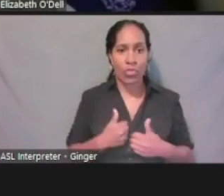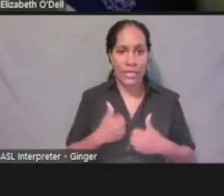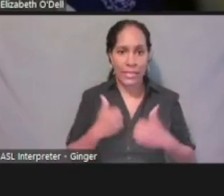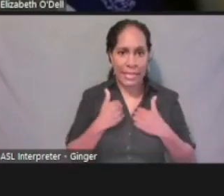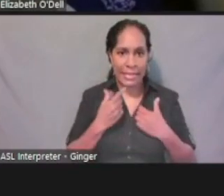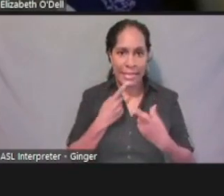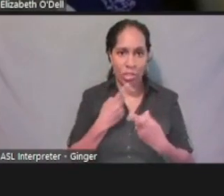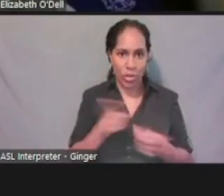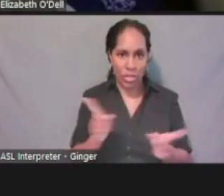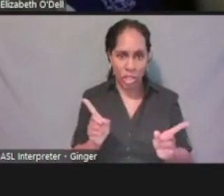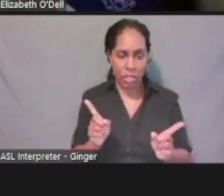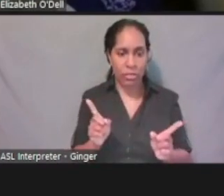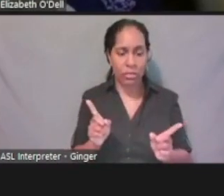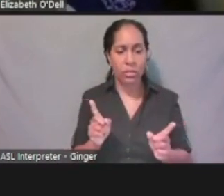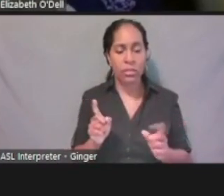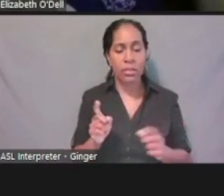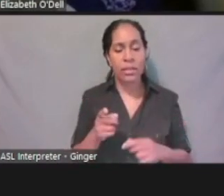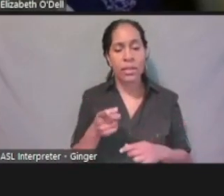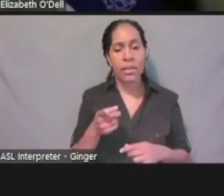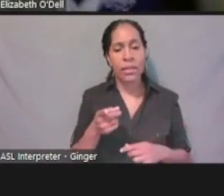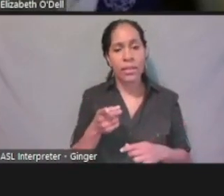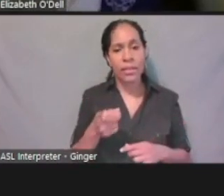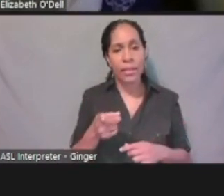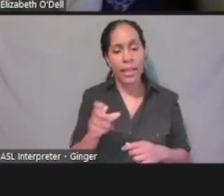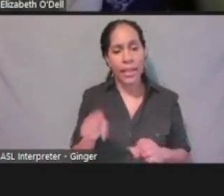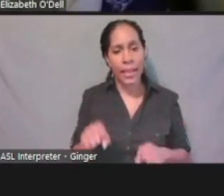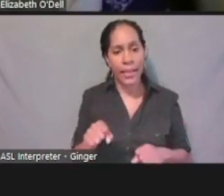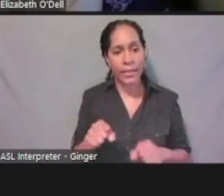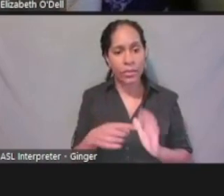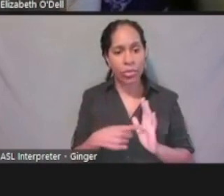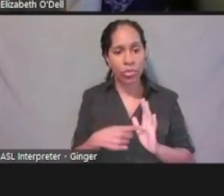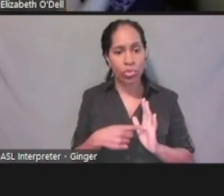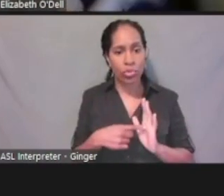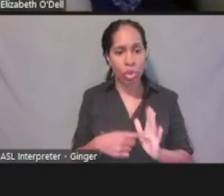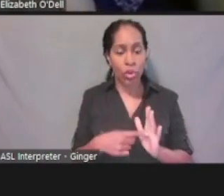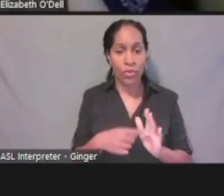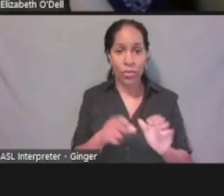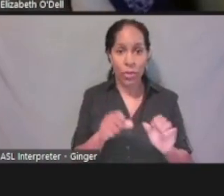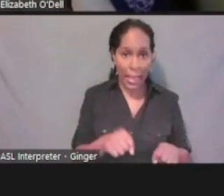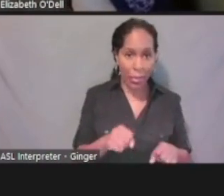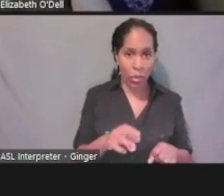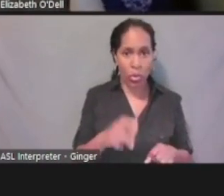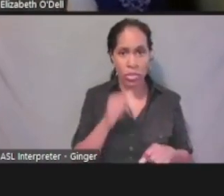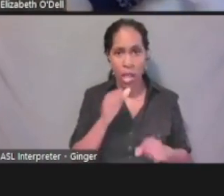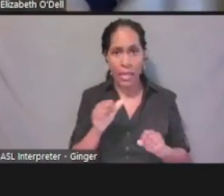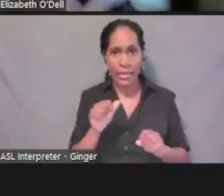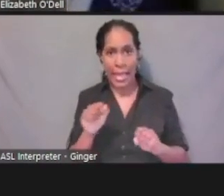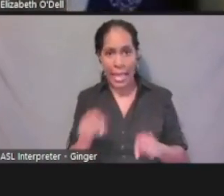where they can indicate if they're able or not able to provide one of these documents.